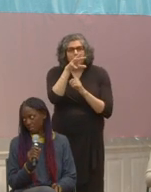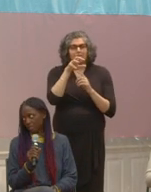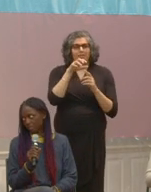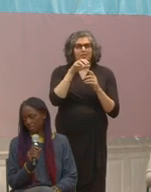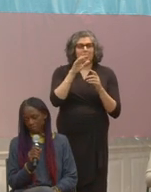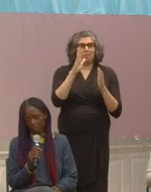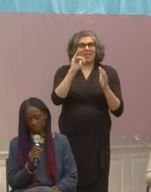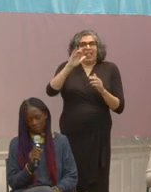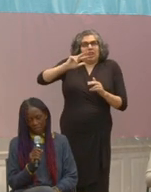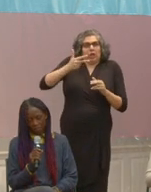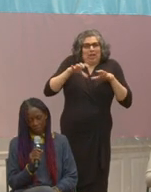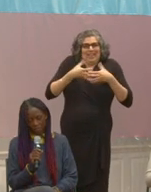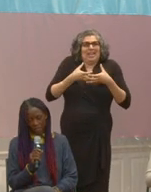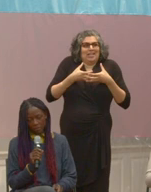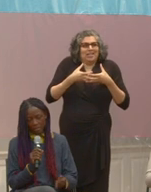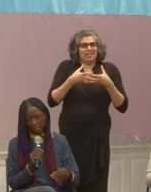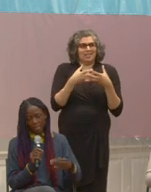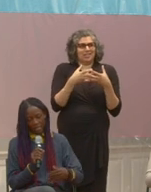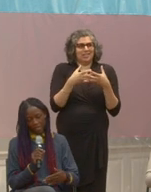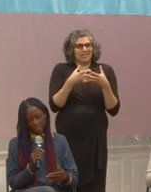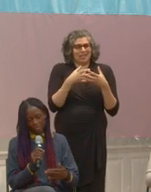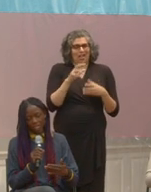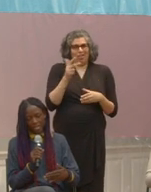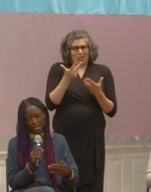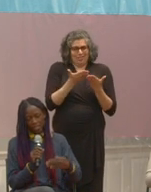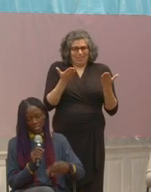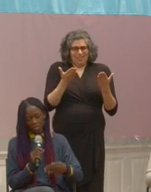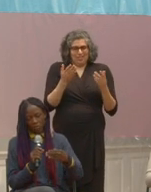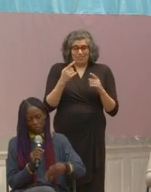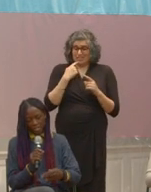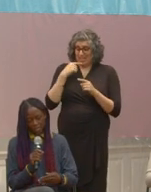thing. That that it cannot to say that this real time